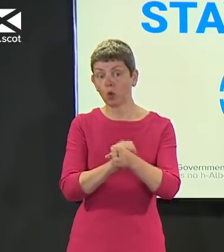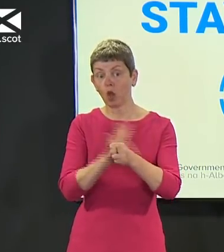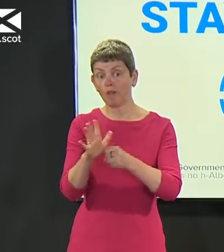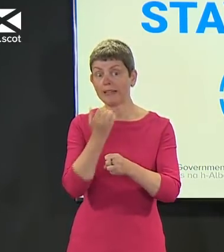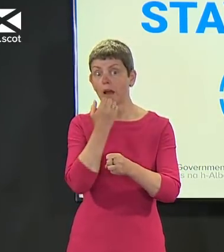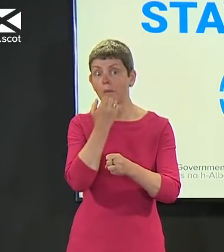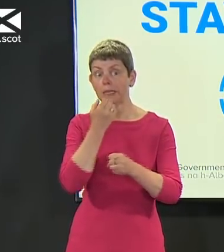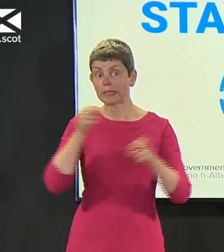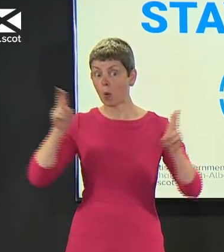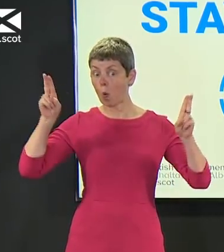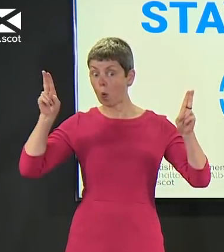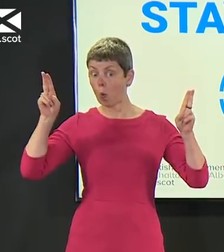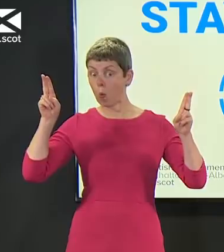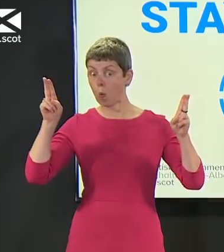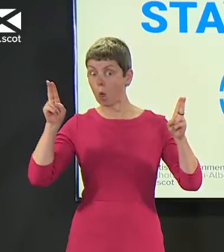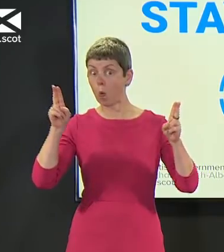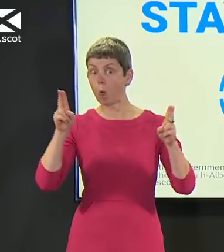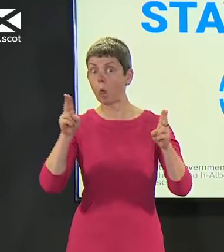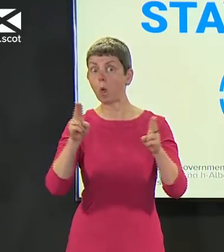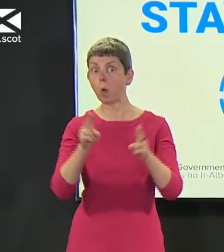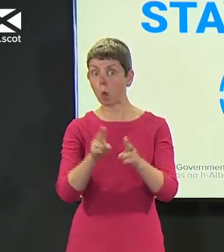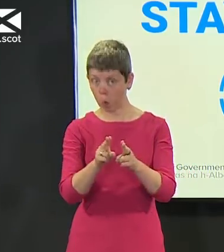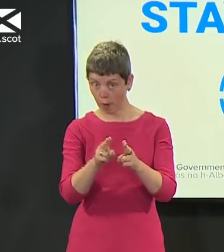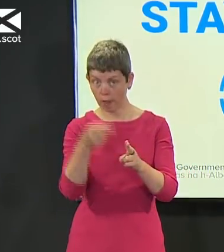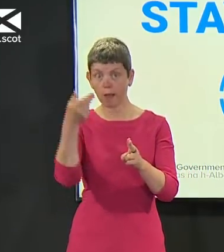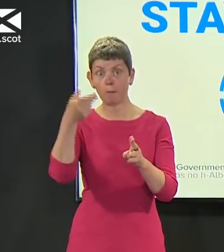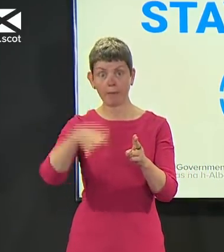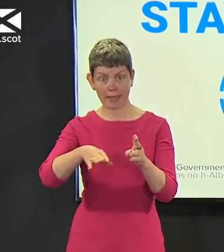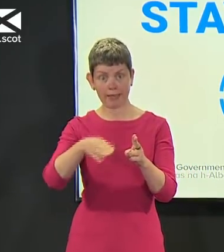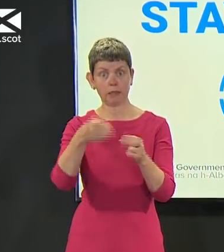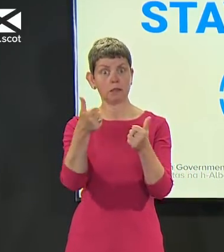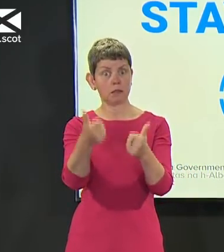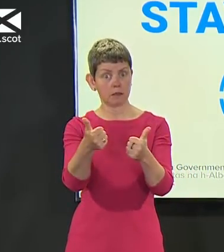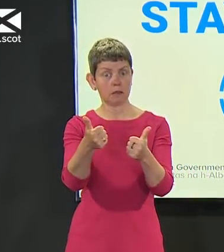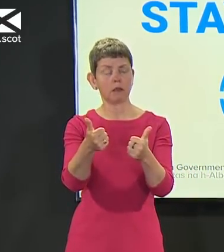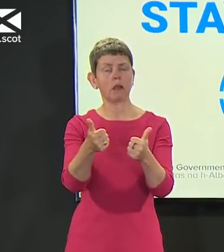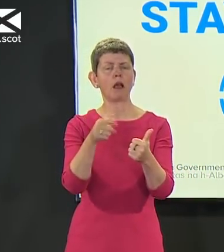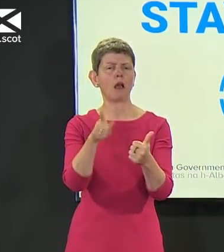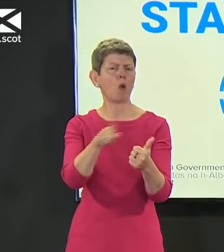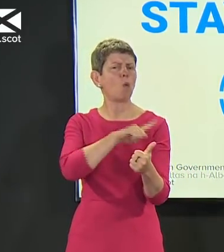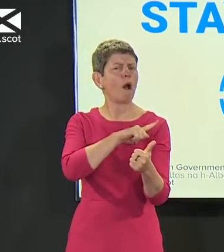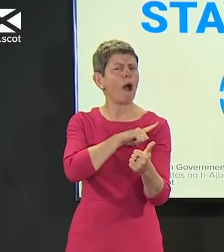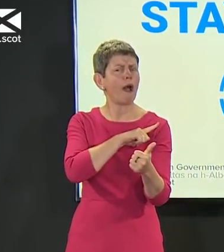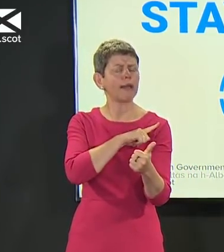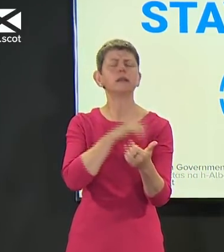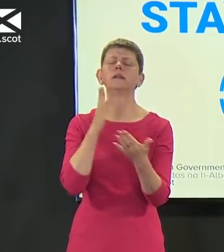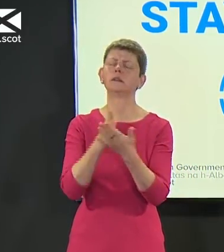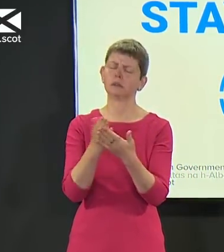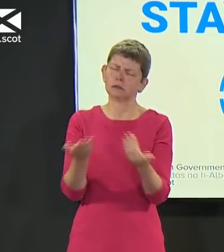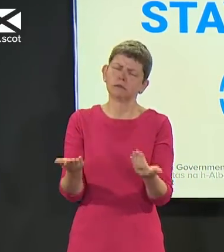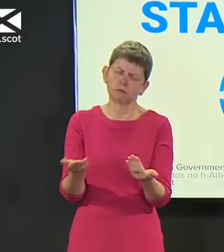now reported in Scotland that of course is partly due to the success of the vaccination program but